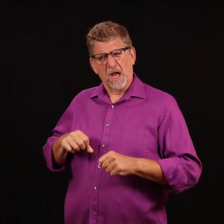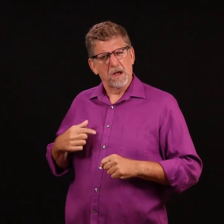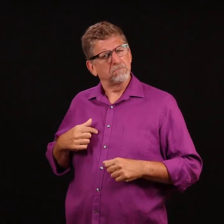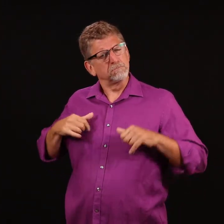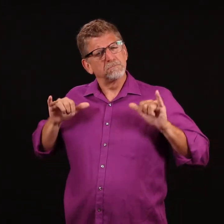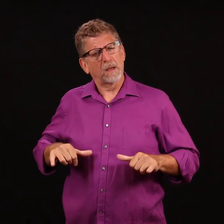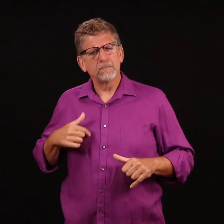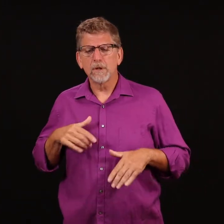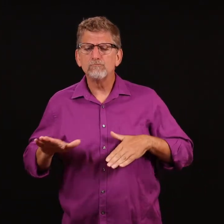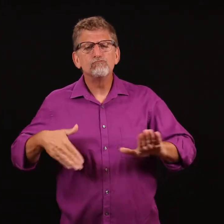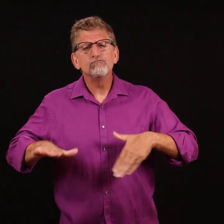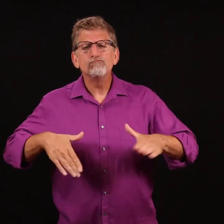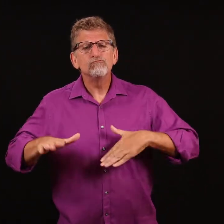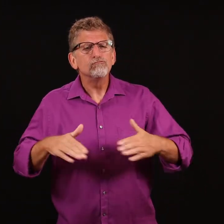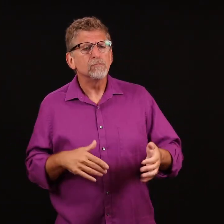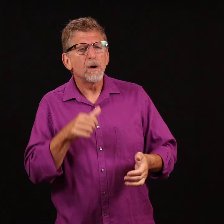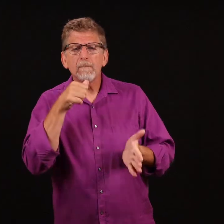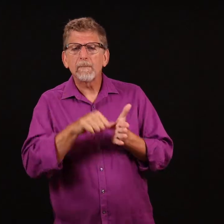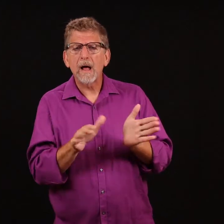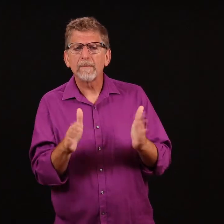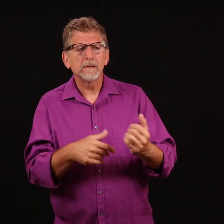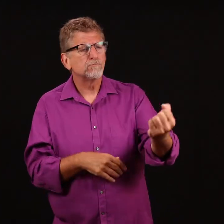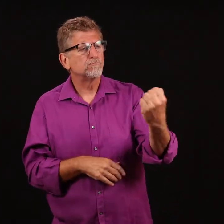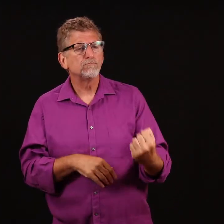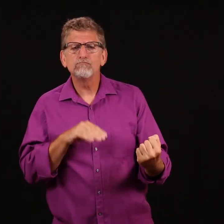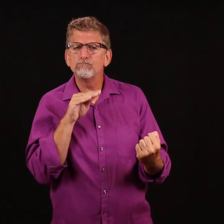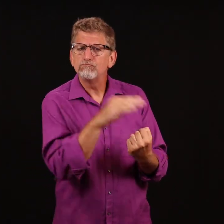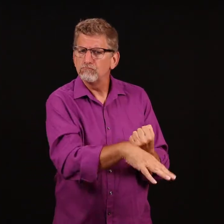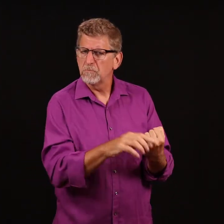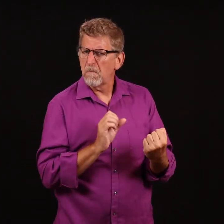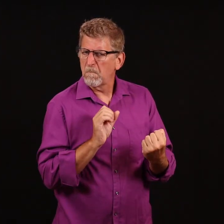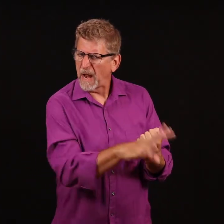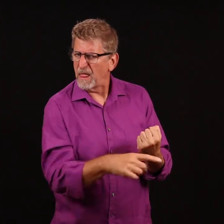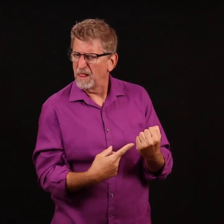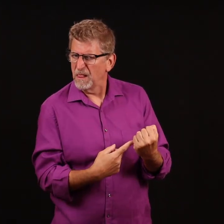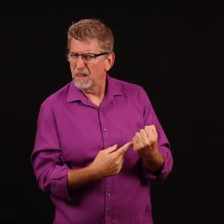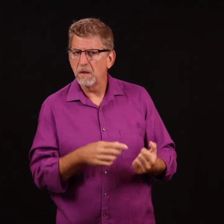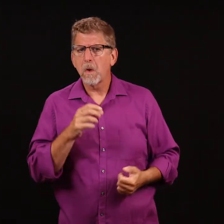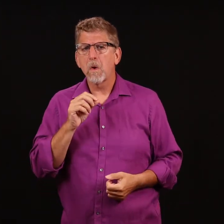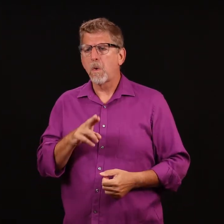the voter can determine if they're going to walk to a mailbox to mail it, they can mail it in a special,